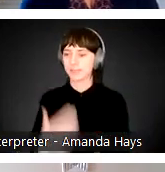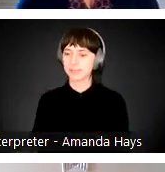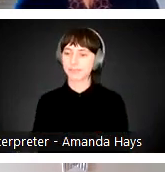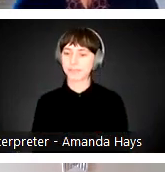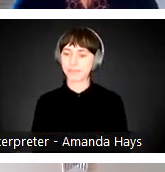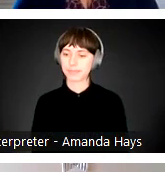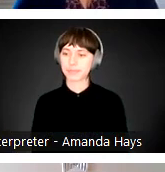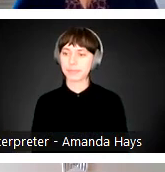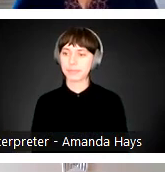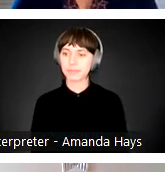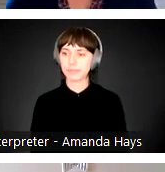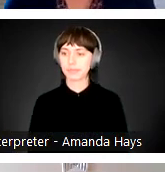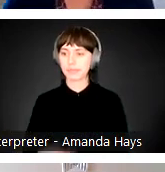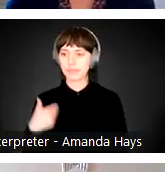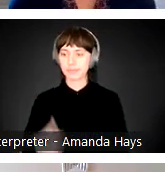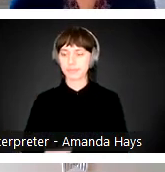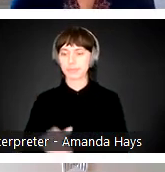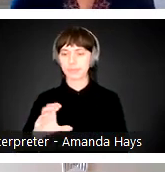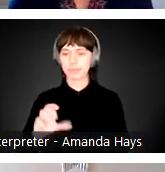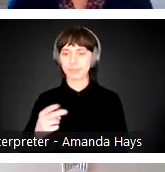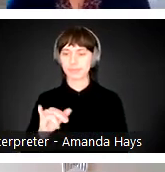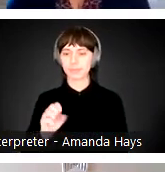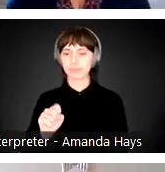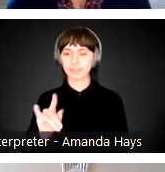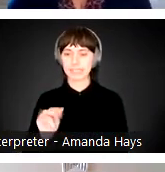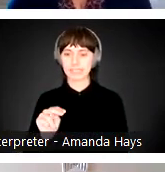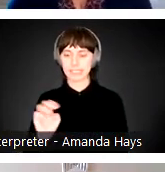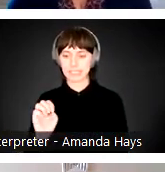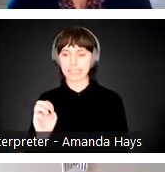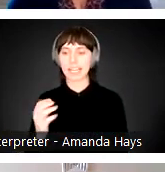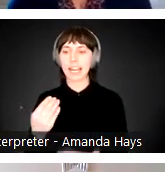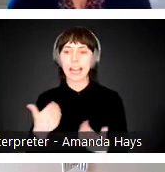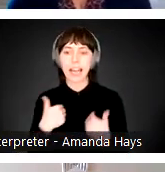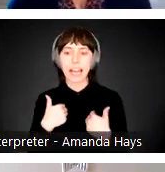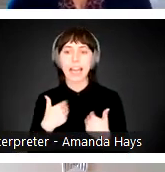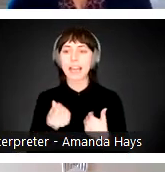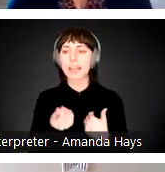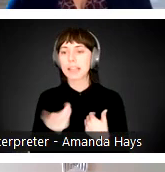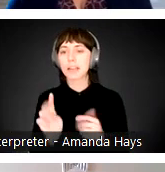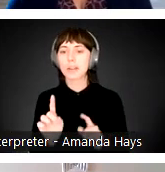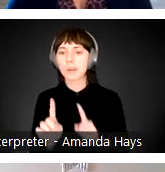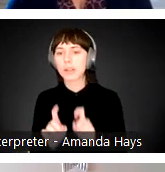This is Christine. We have a combination